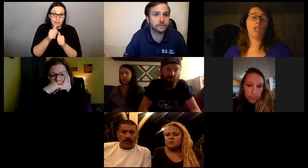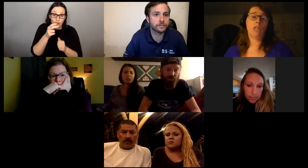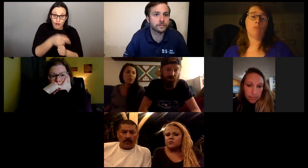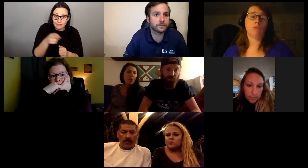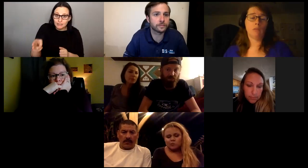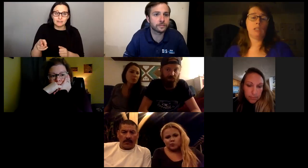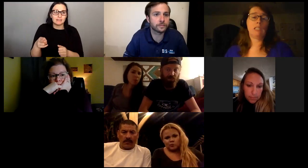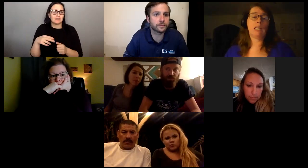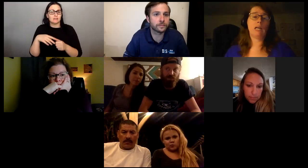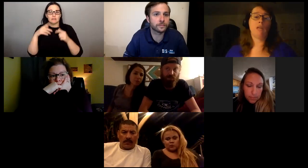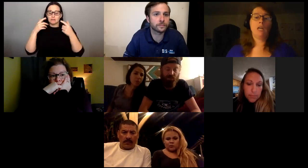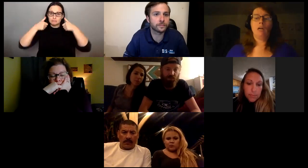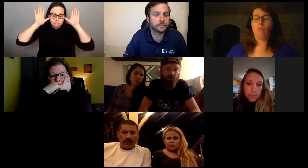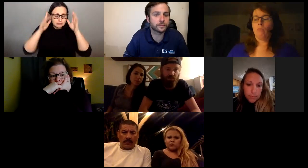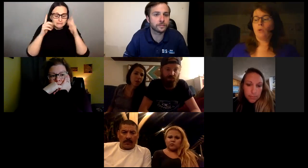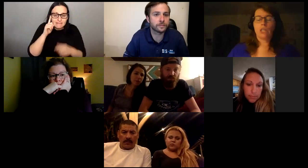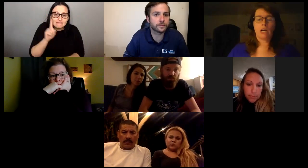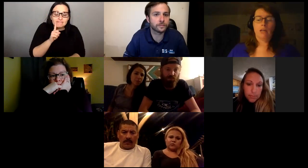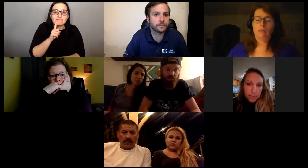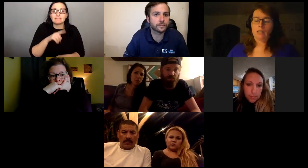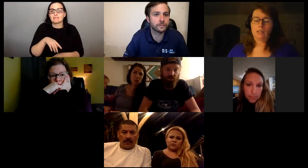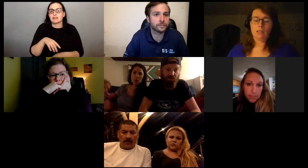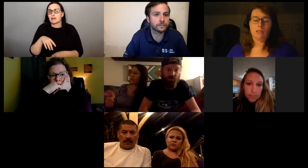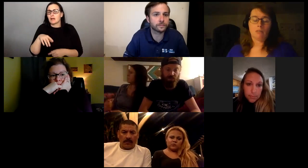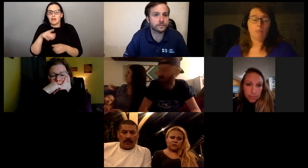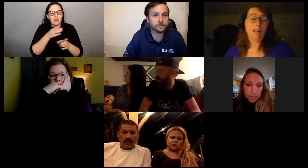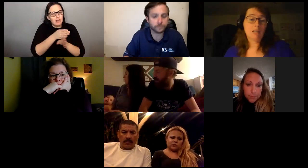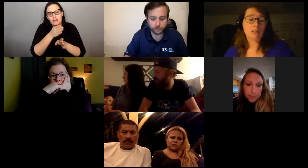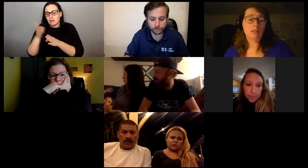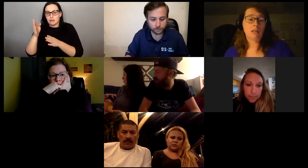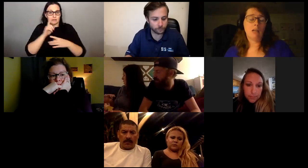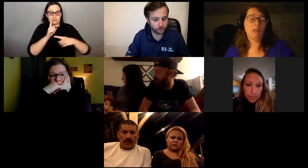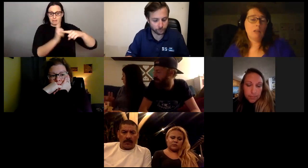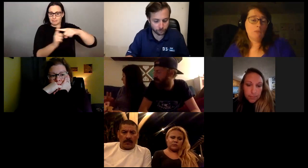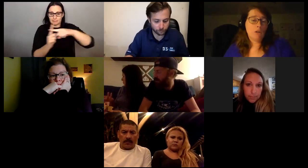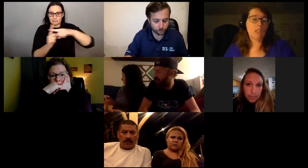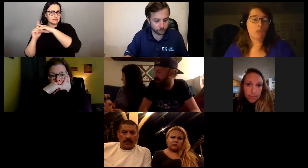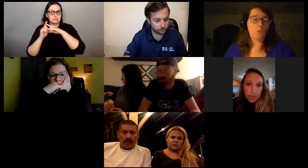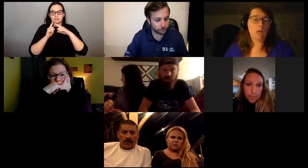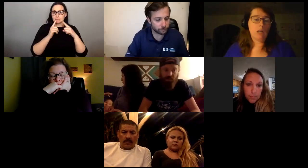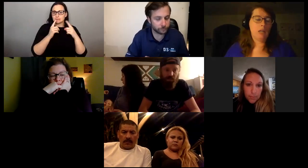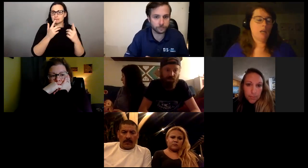profoundly deaf multi-faceted